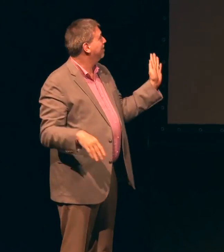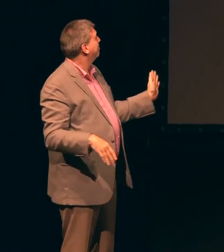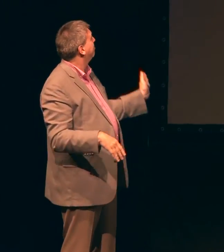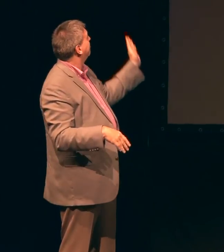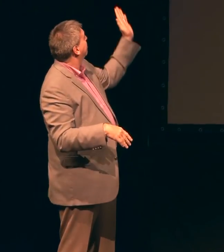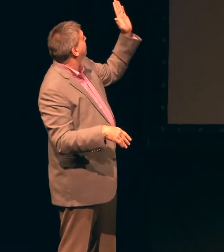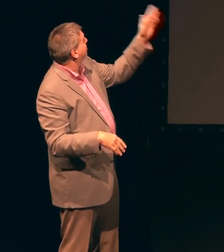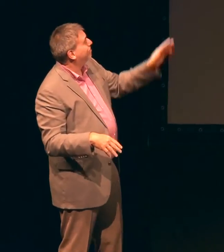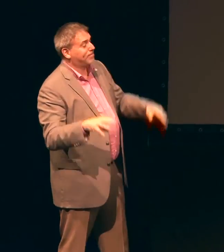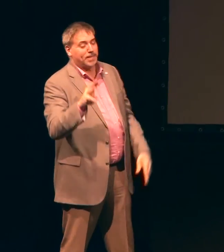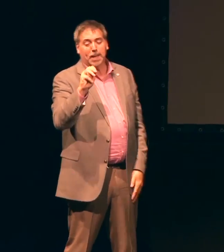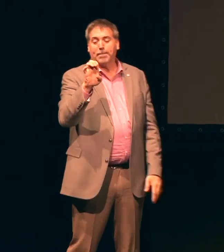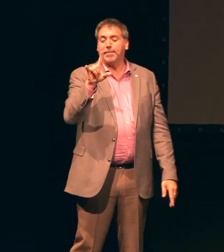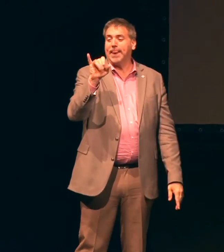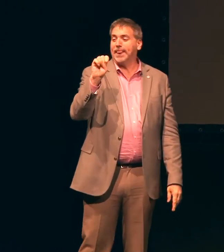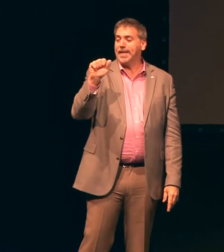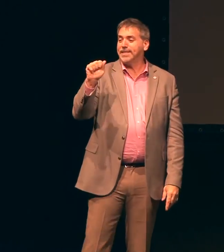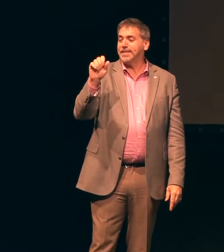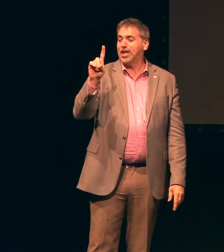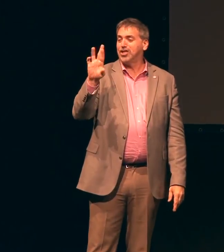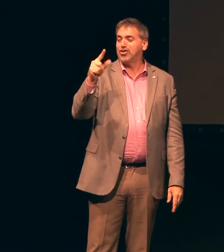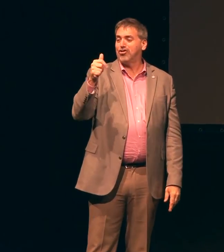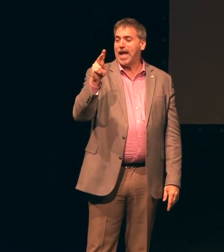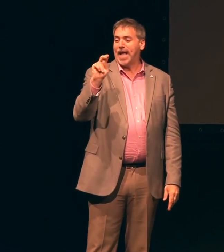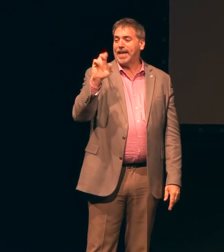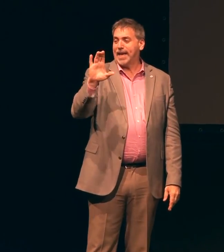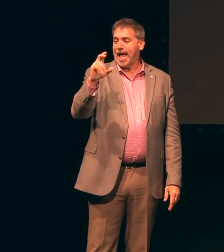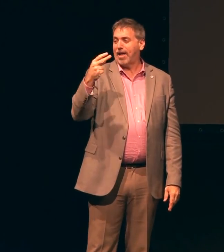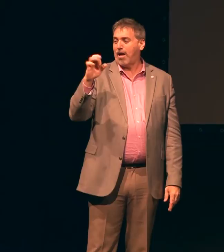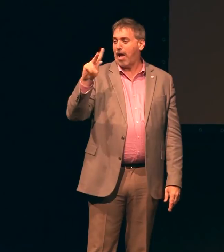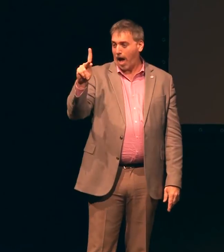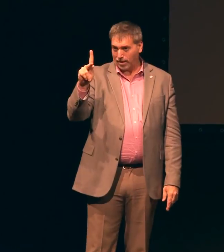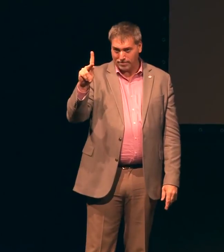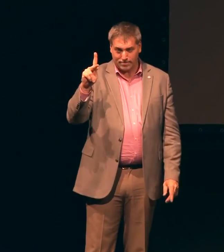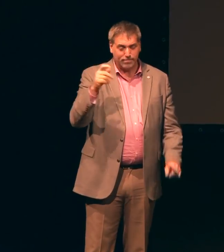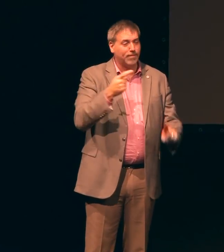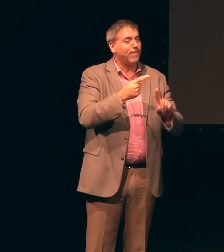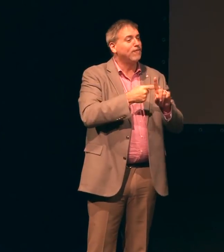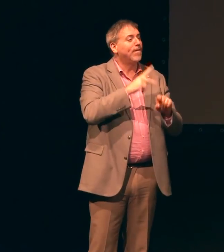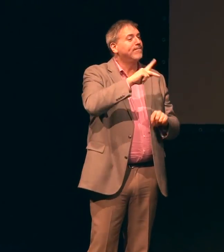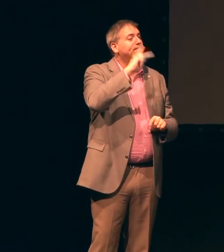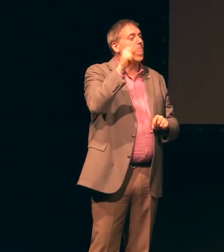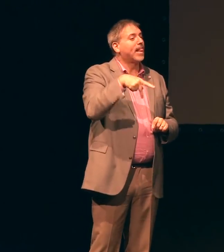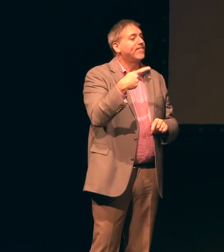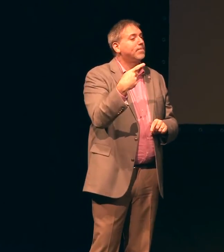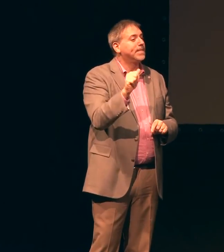Florida. And we have Melissa Draganac-Hawk